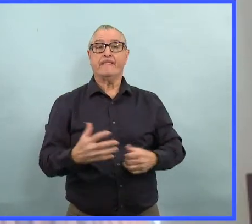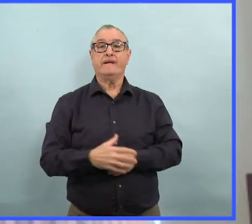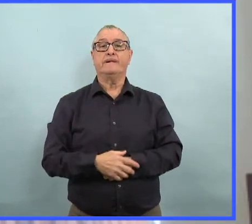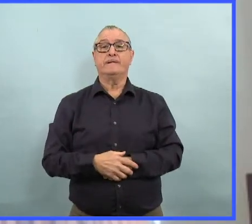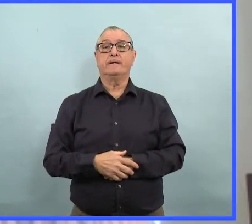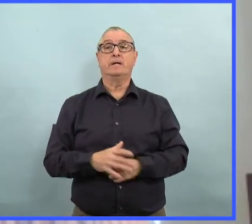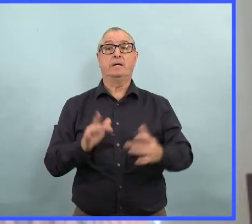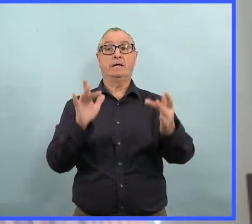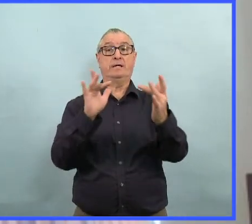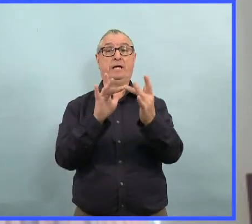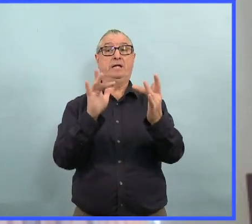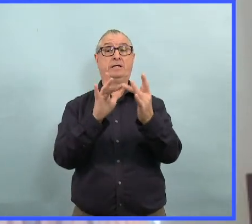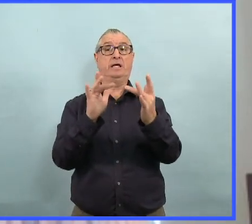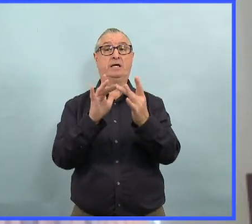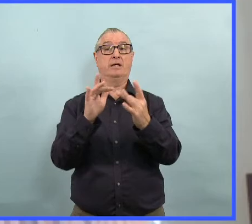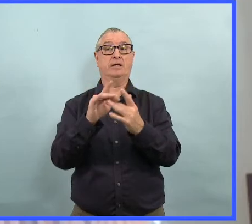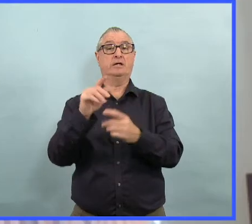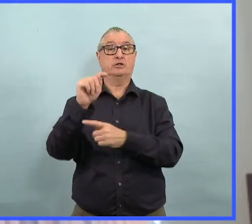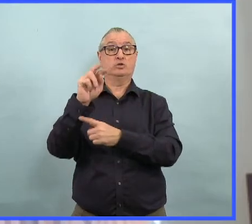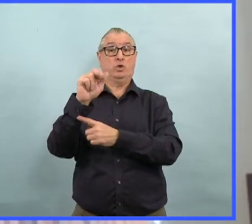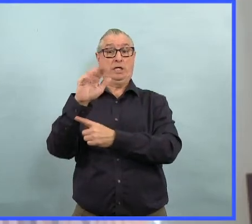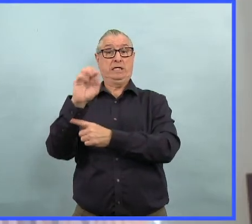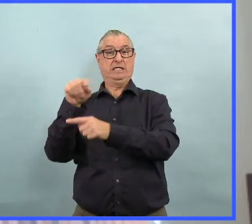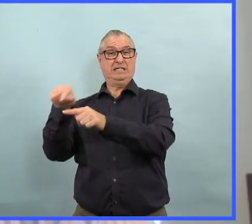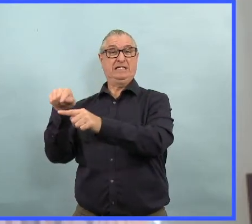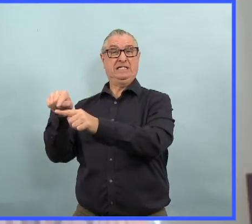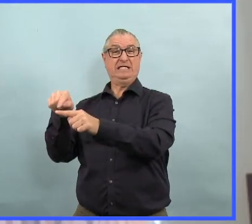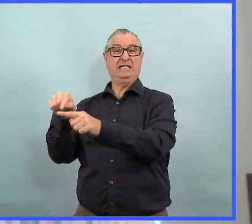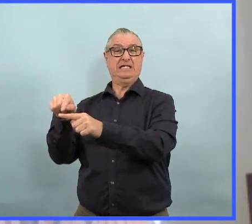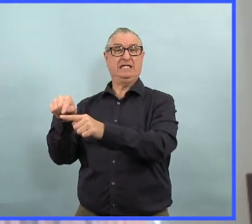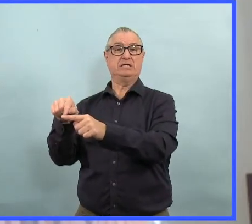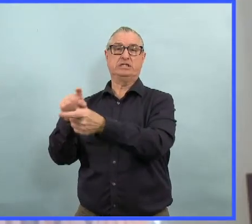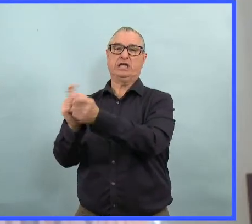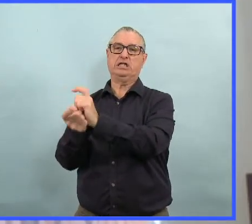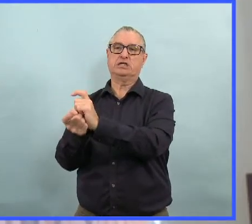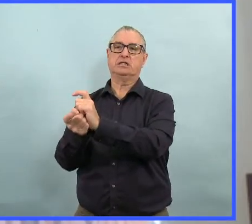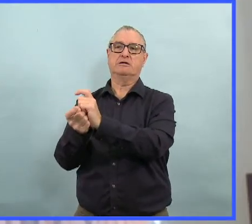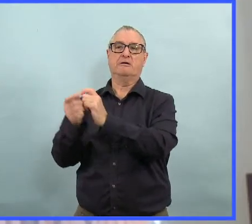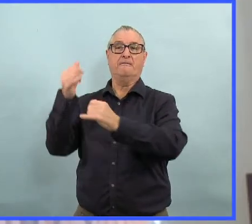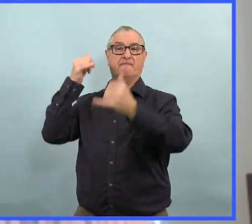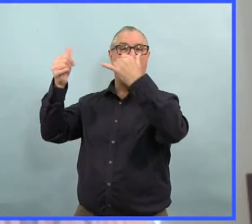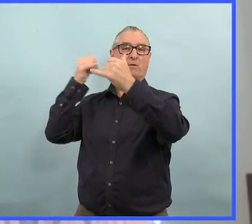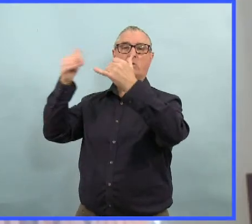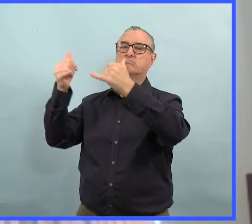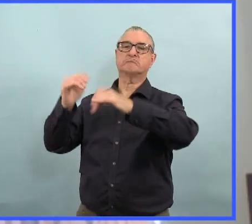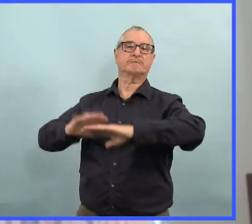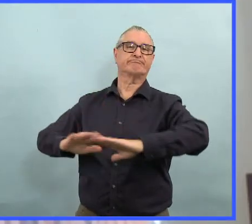is more difficult what we know is that this this virus is so much more infectious than than delta